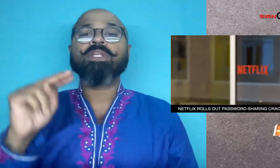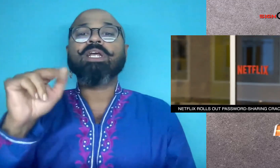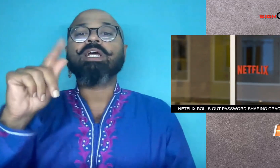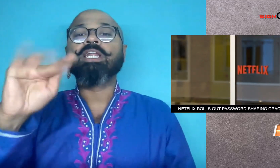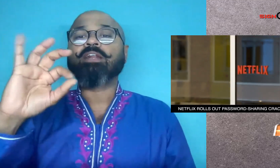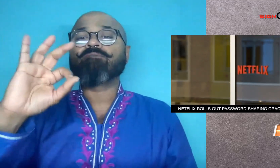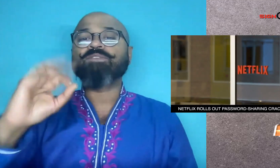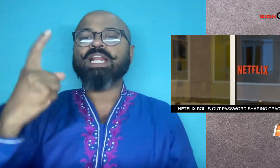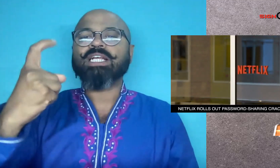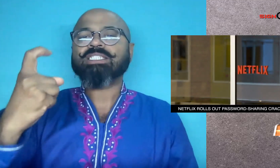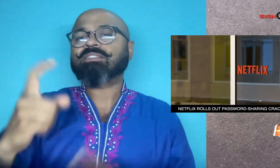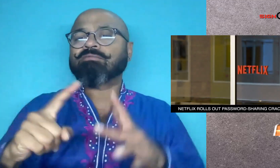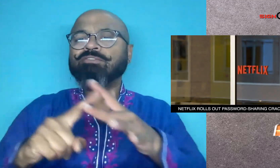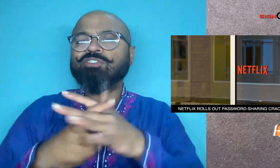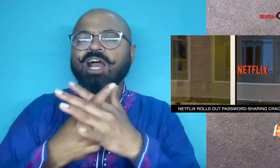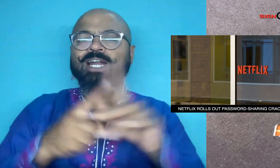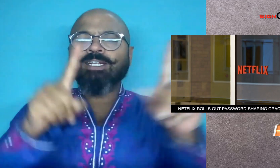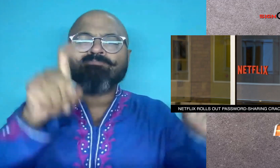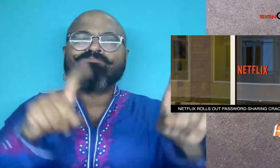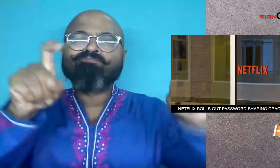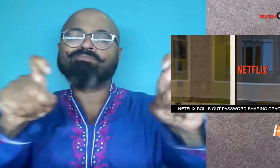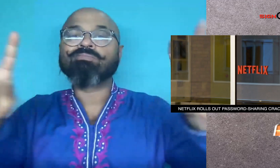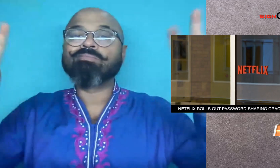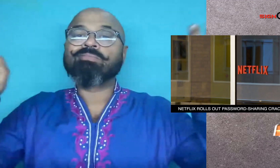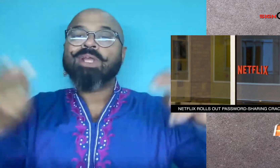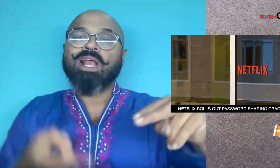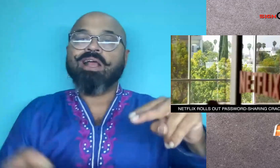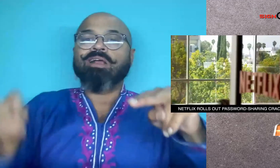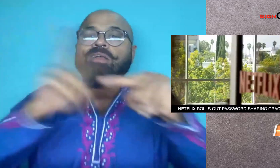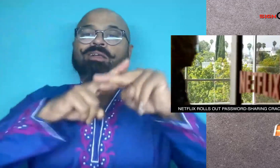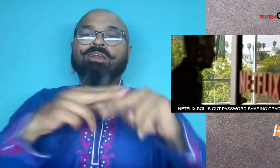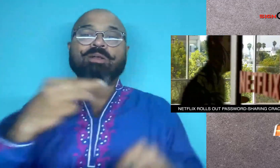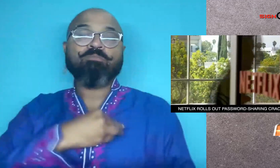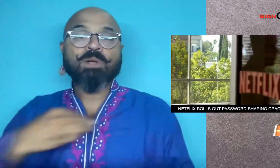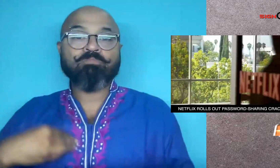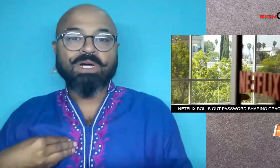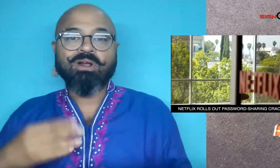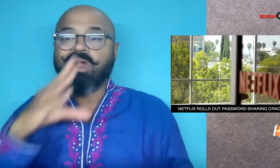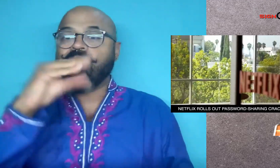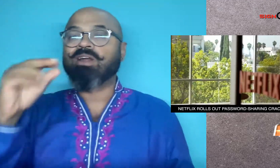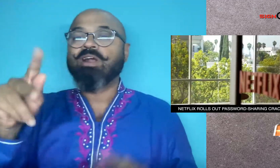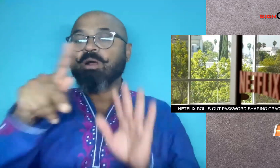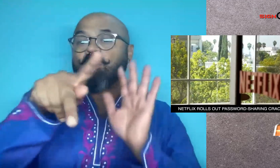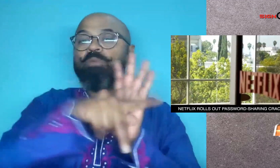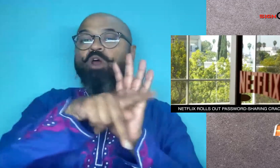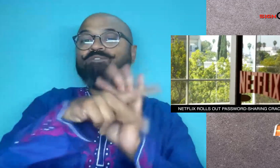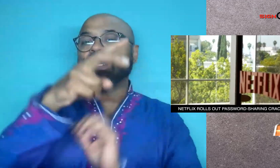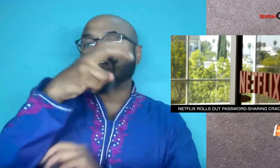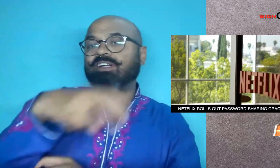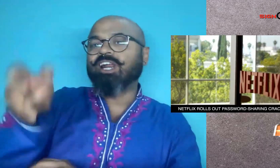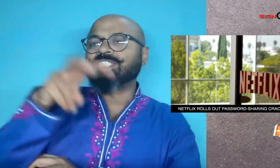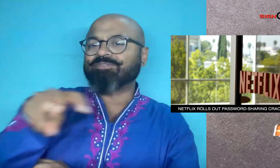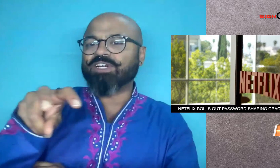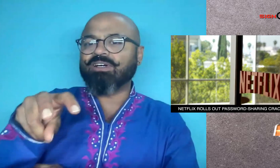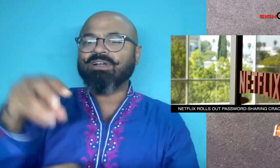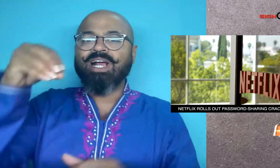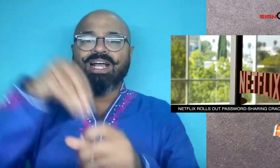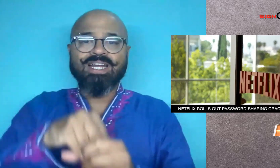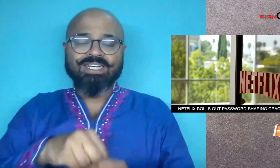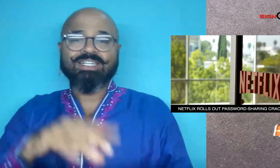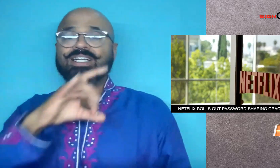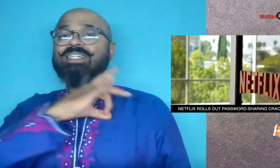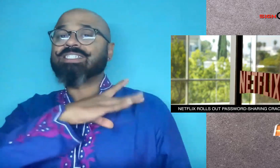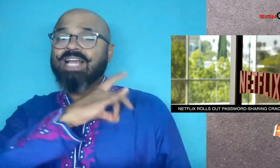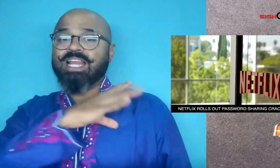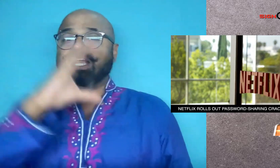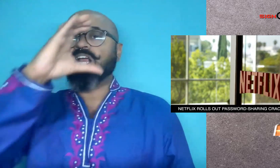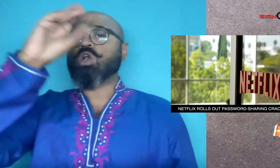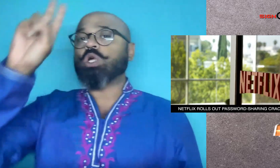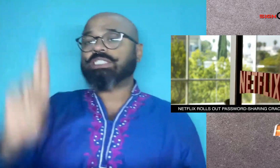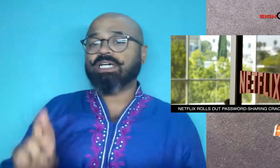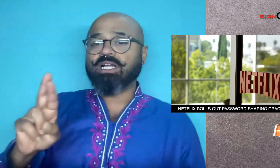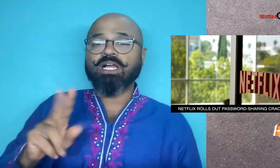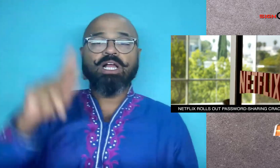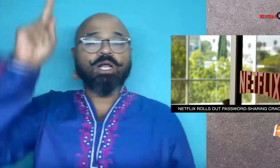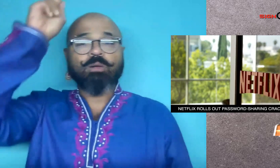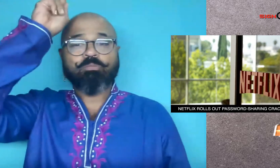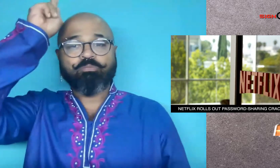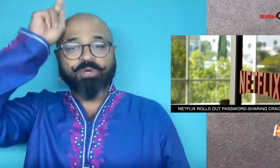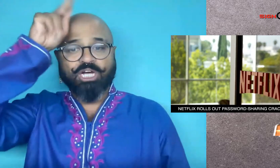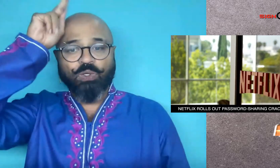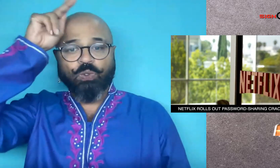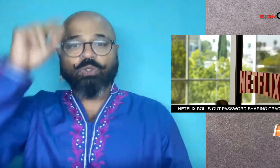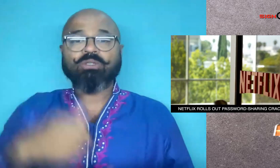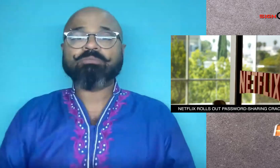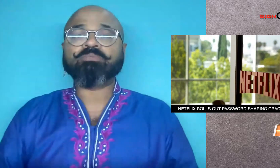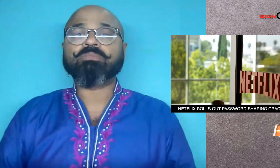sharing -- starting next year 2023 Back in March-- Netflix started testing "extra member"